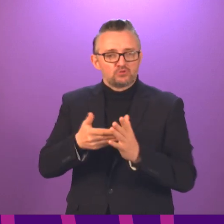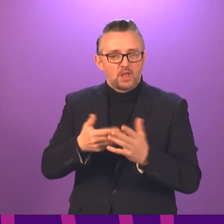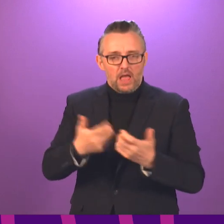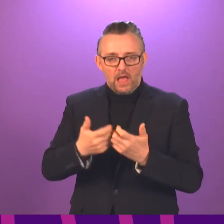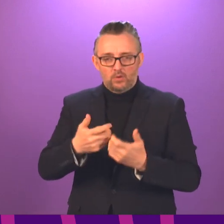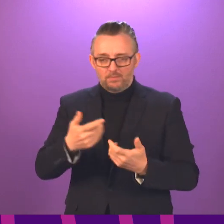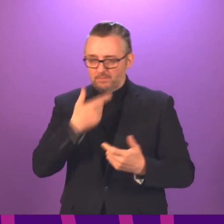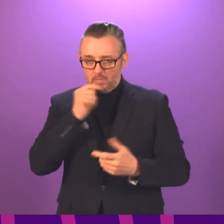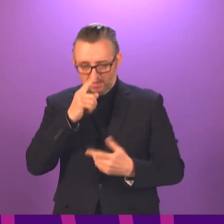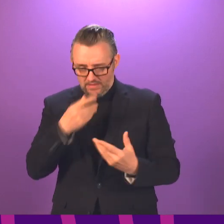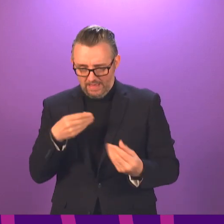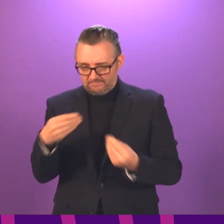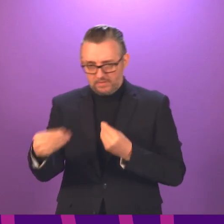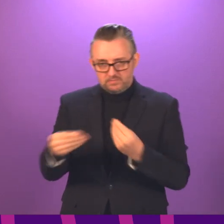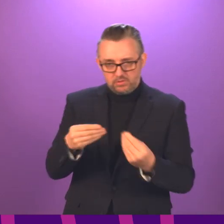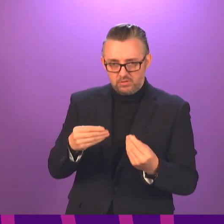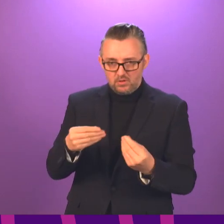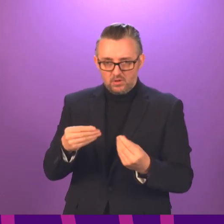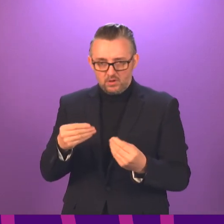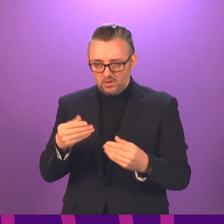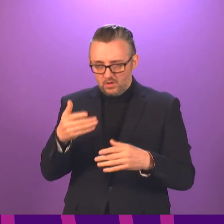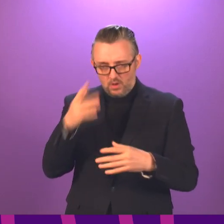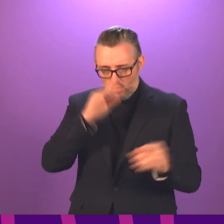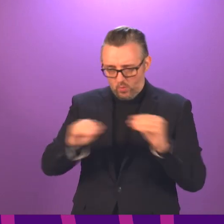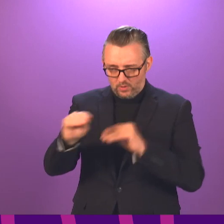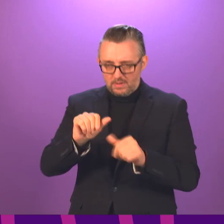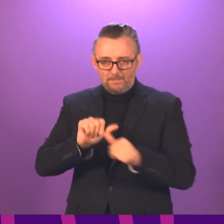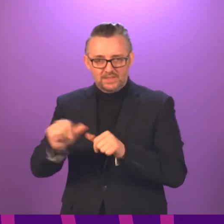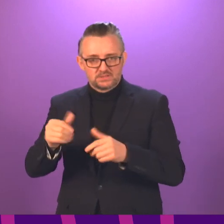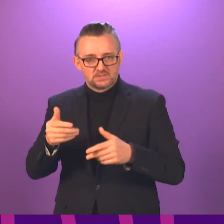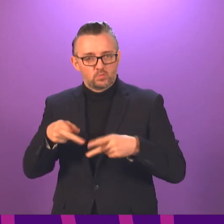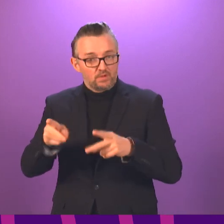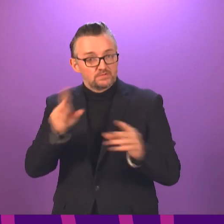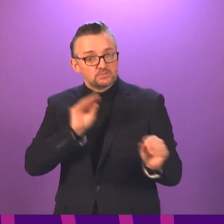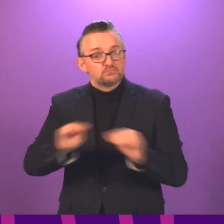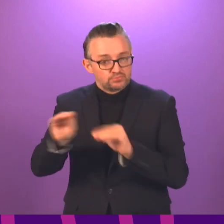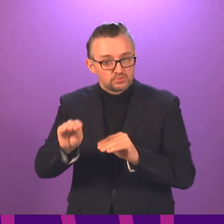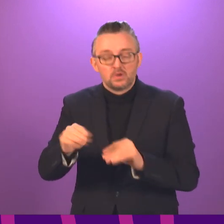consider is most appropriate—and we will keep that under review. The Deputy First Minister